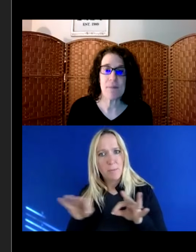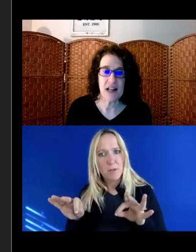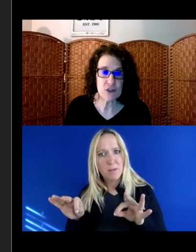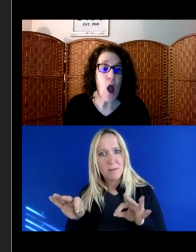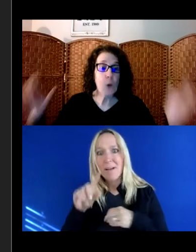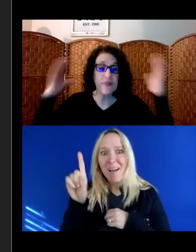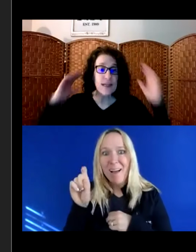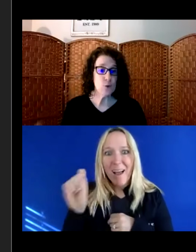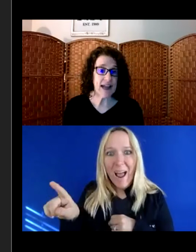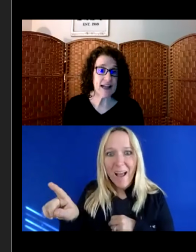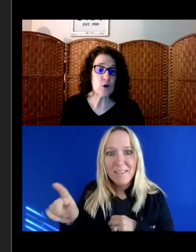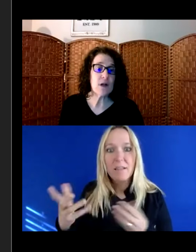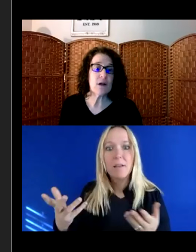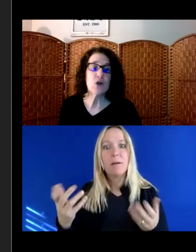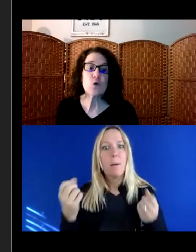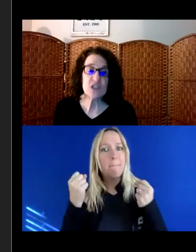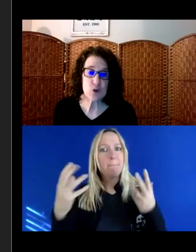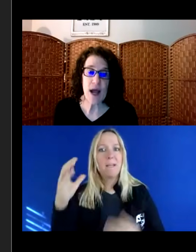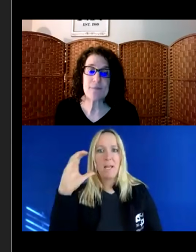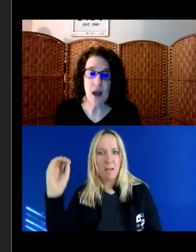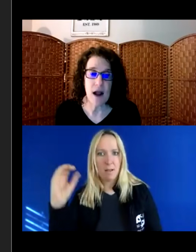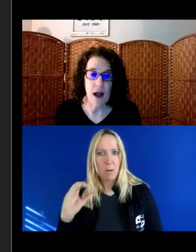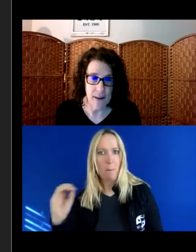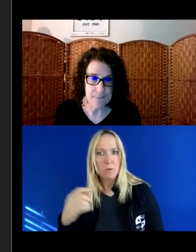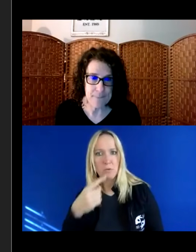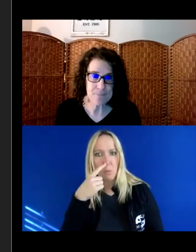Oh, thank you, Daniel, it is youdescribe.com.